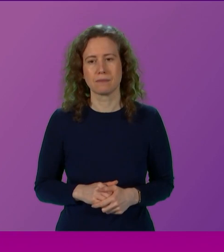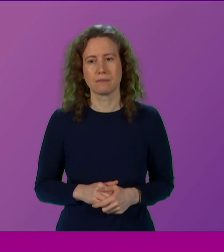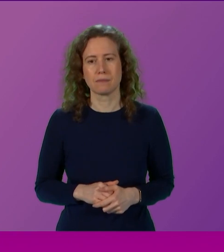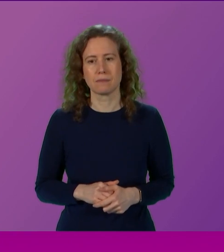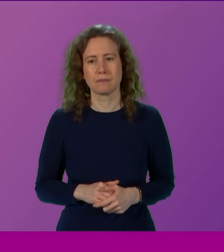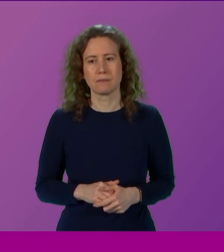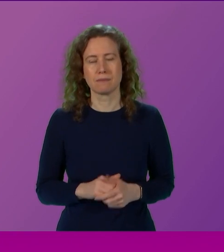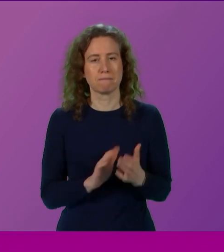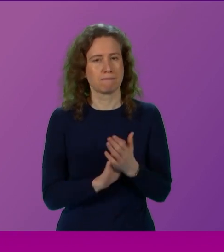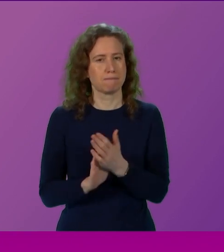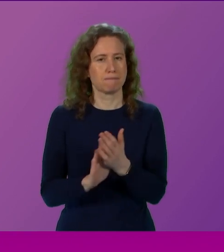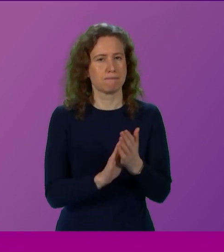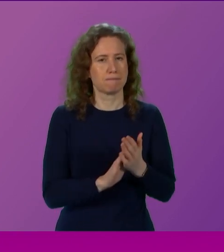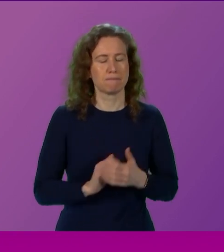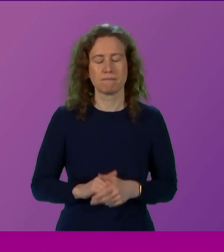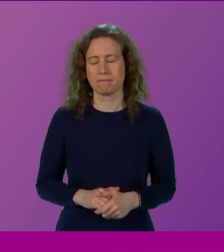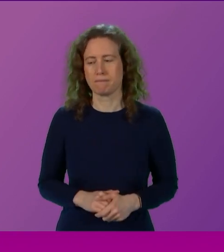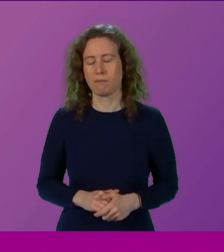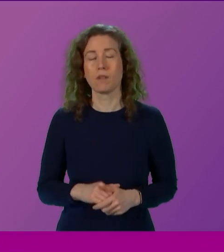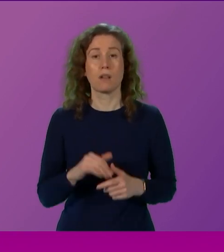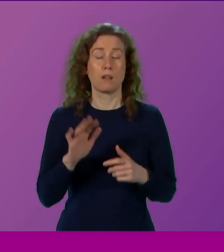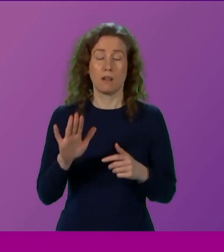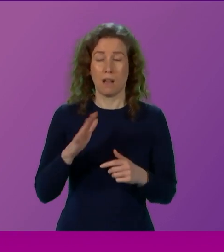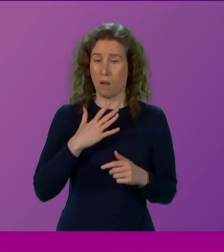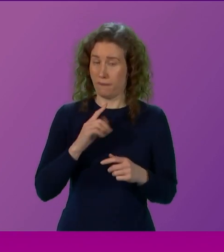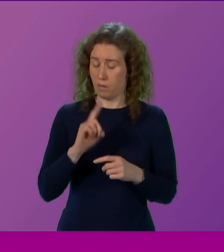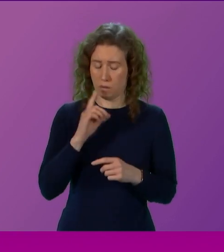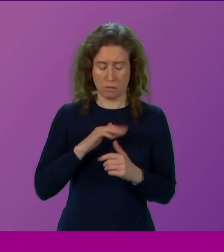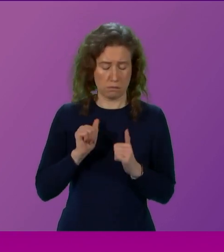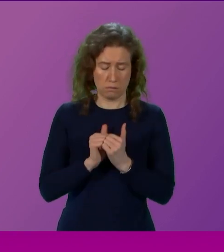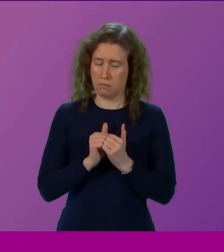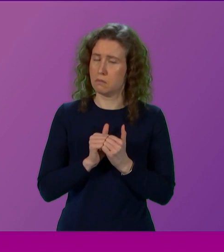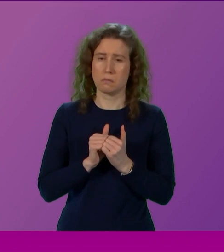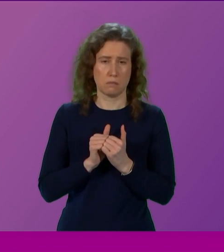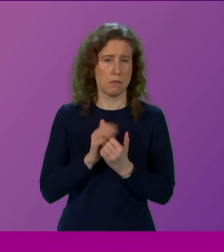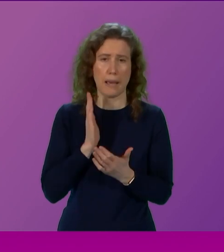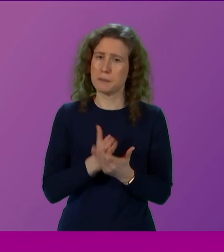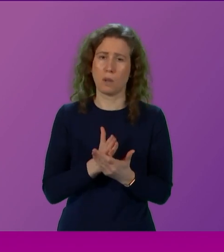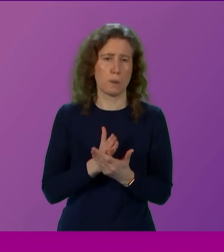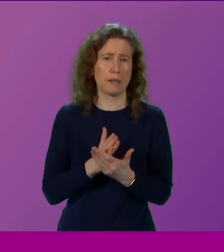I associate myself whole-heartedly with those comments. I think that all of us